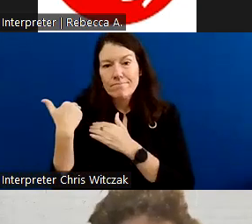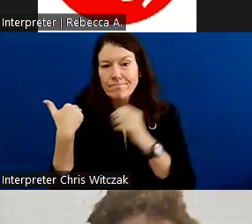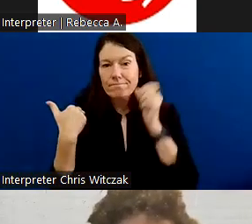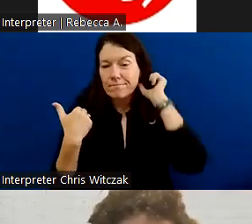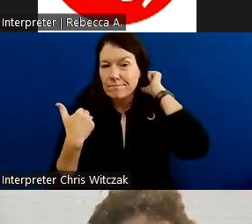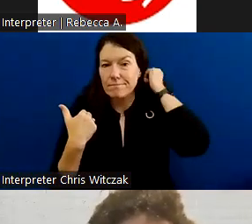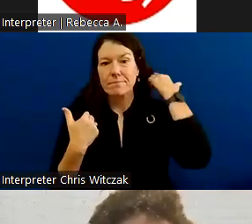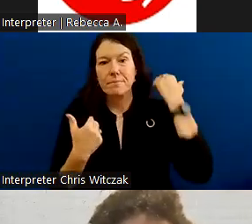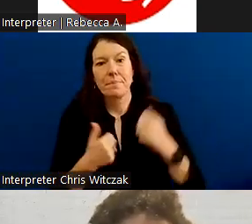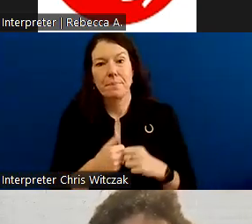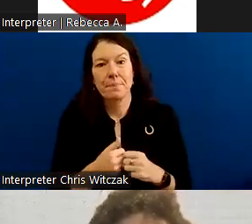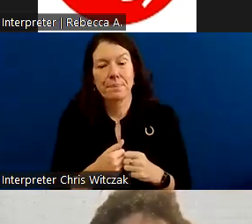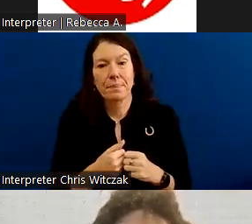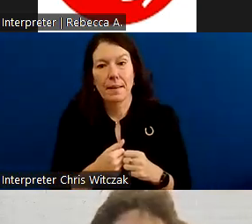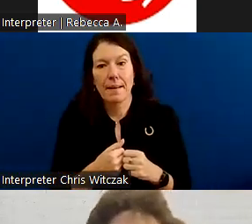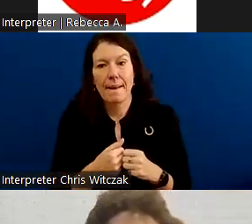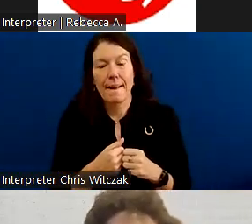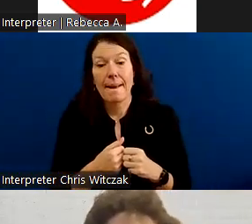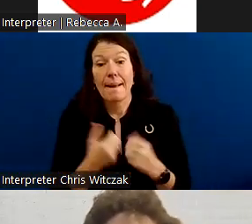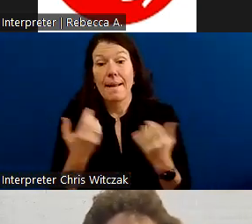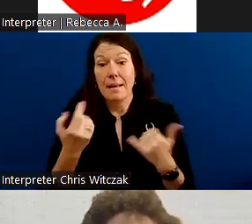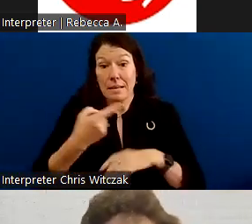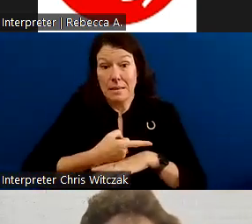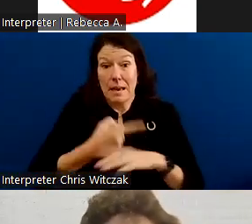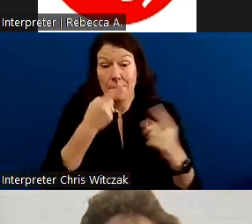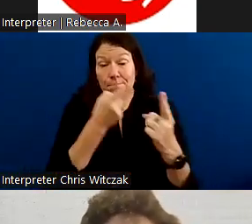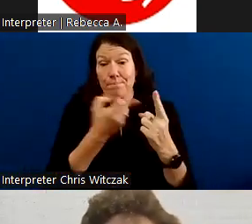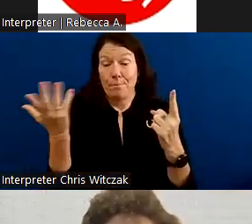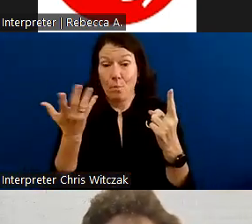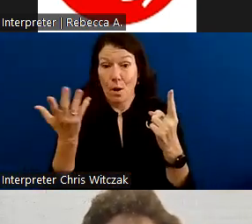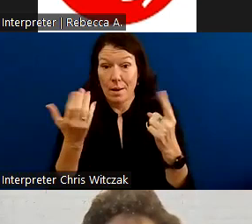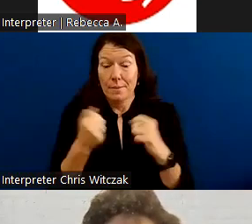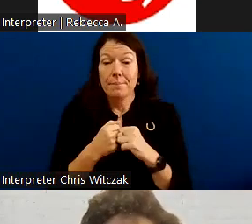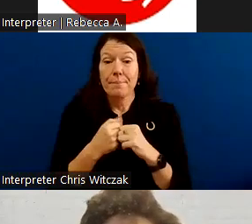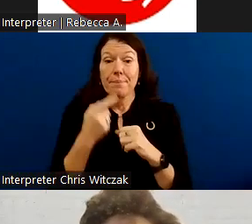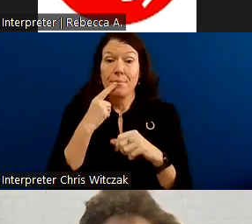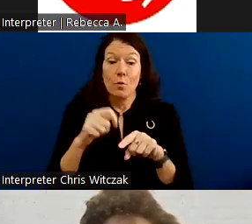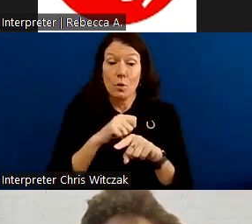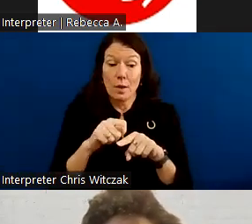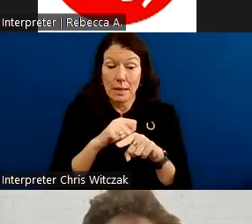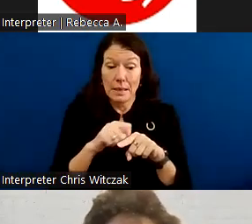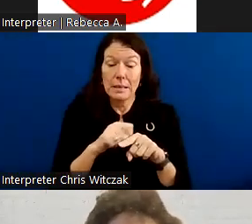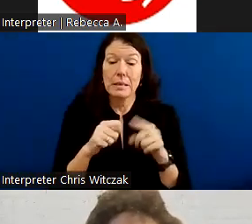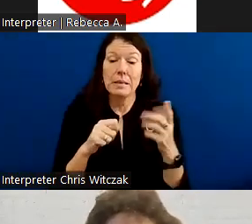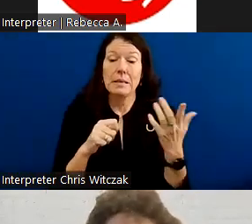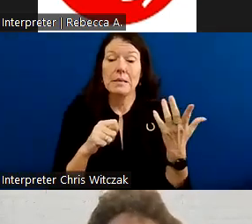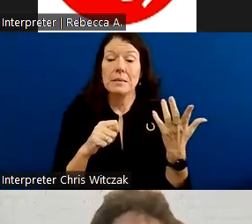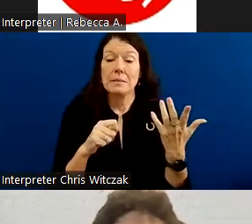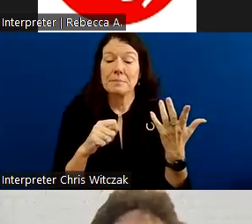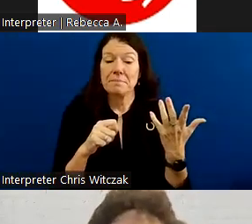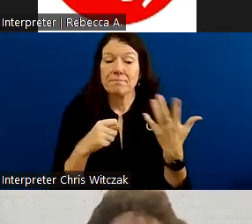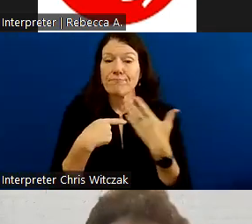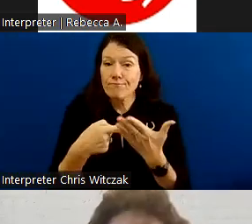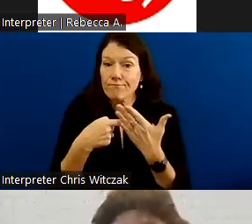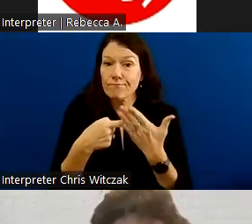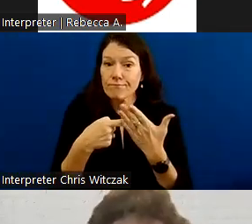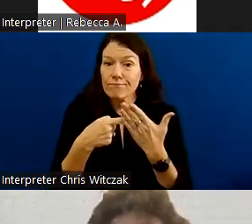and today our goal for the training is to discuss the intersection of substance use